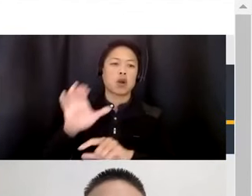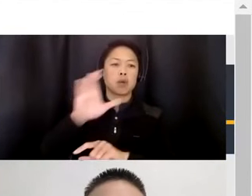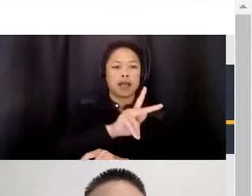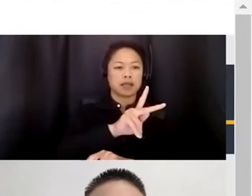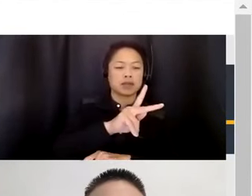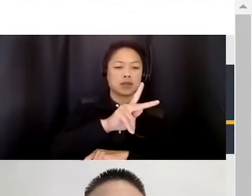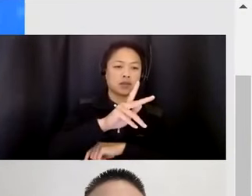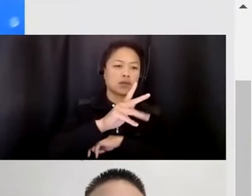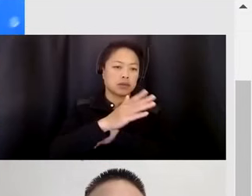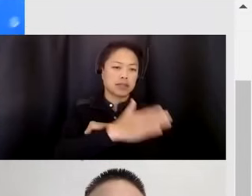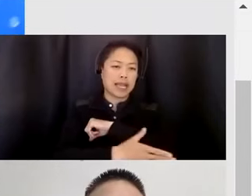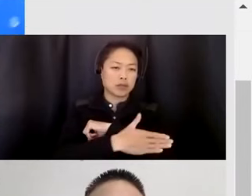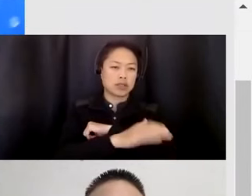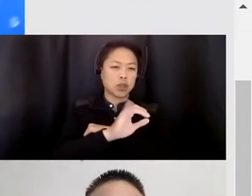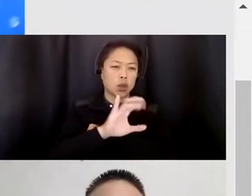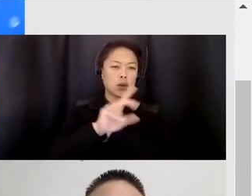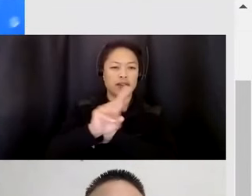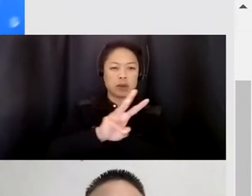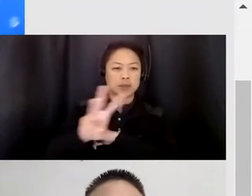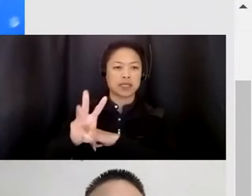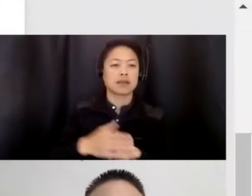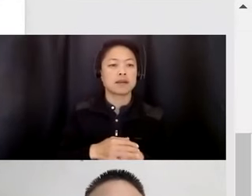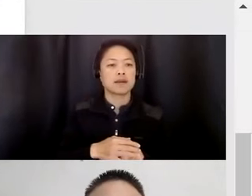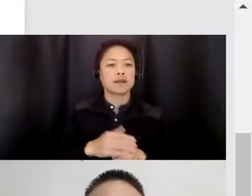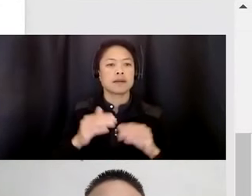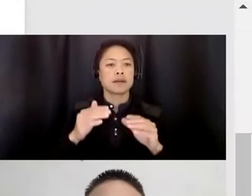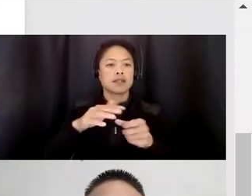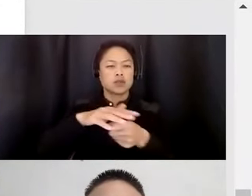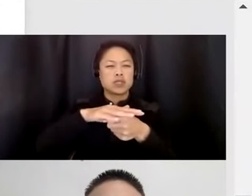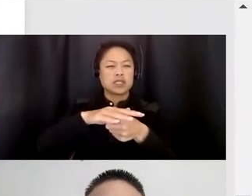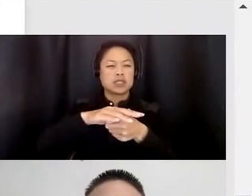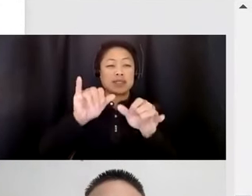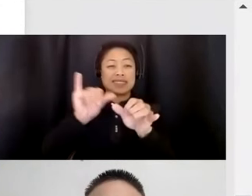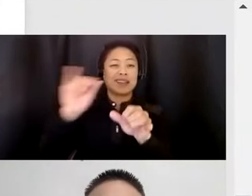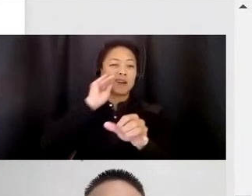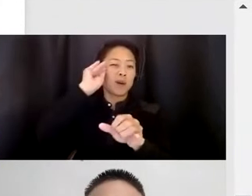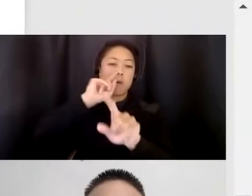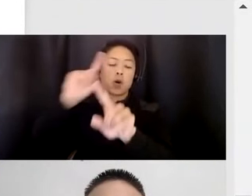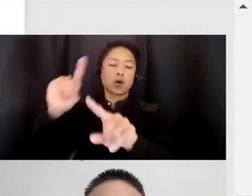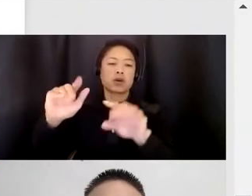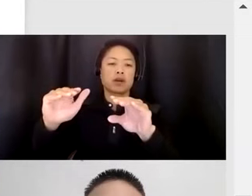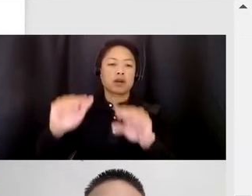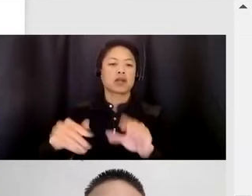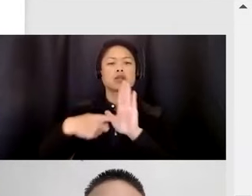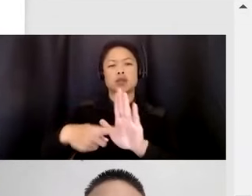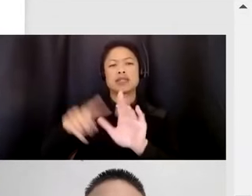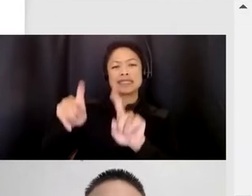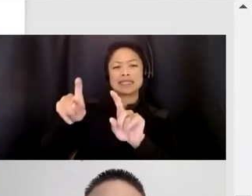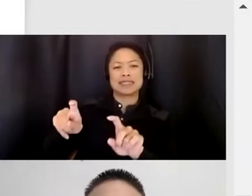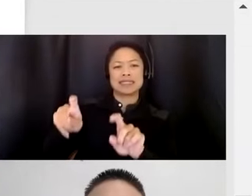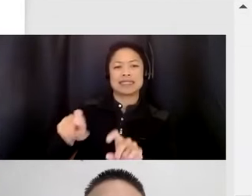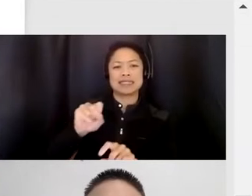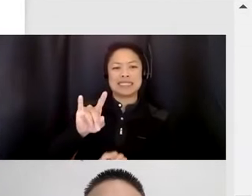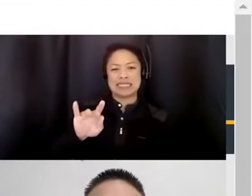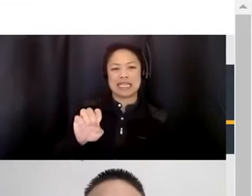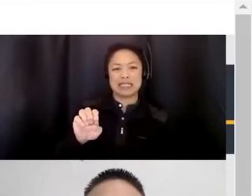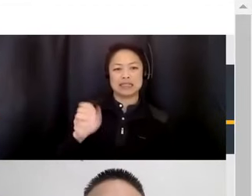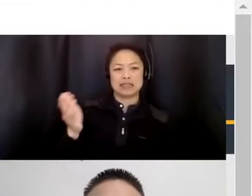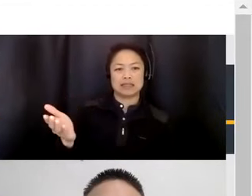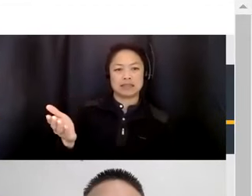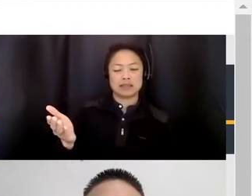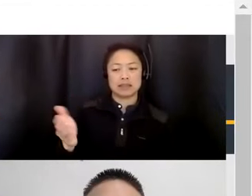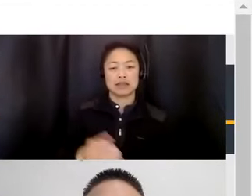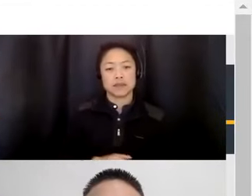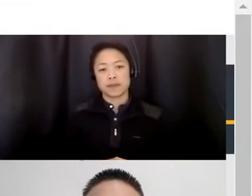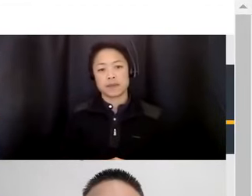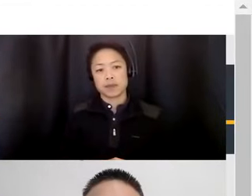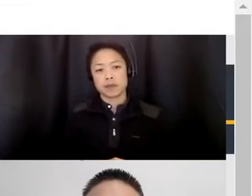you get resources you need, for example if you need a place to stay while needing to isolate.